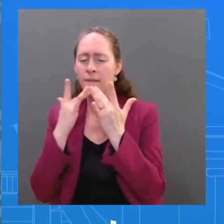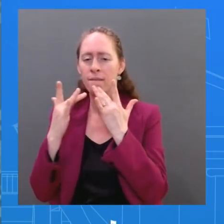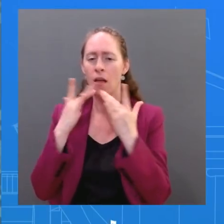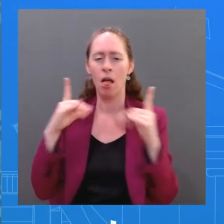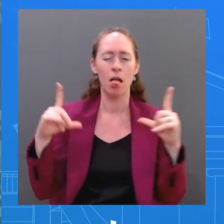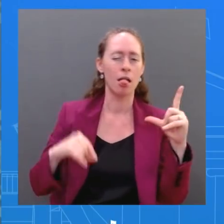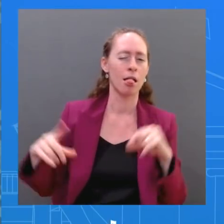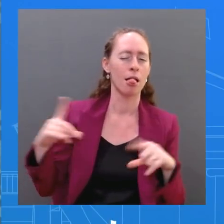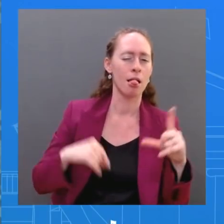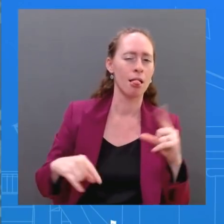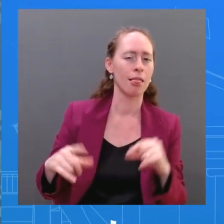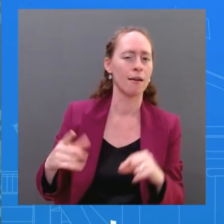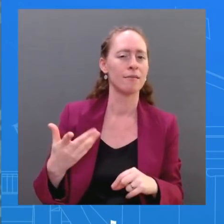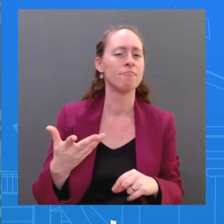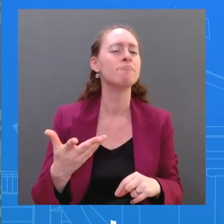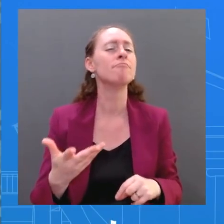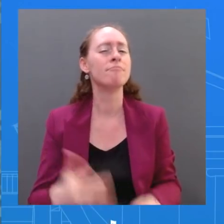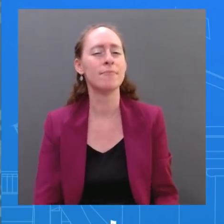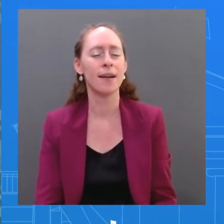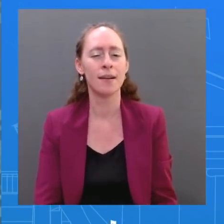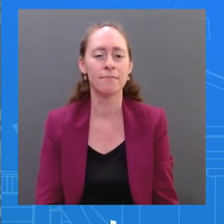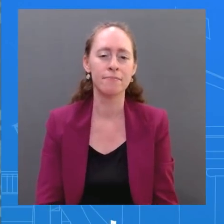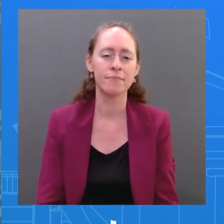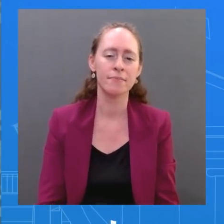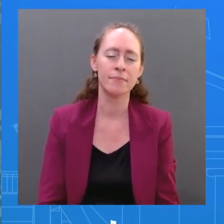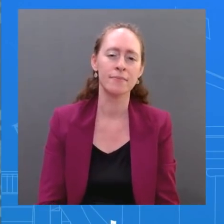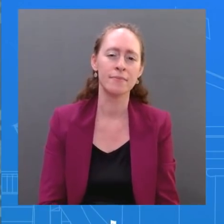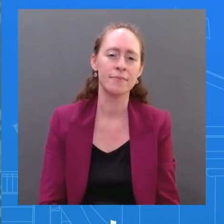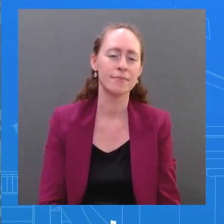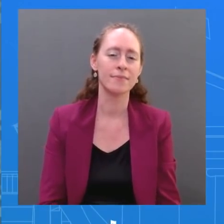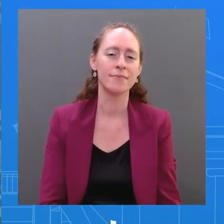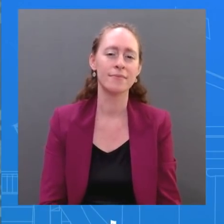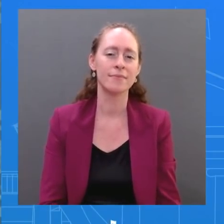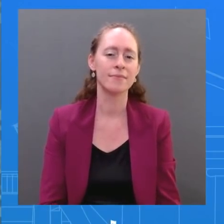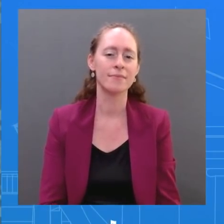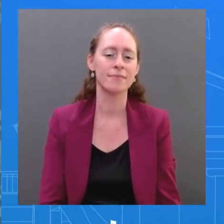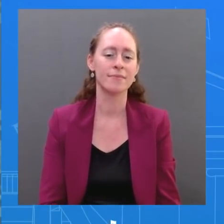I'm going to say that he is up in November.